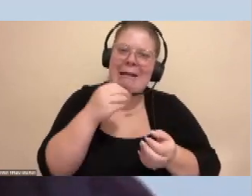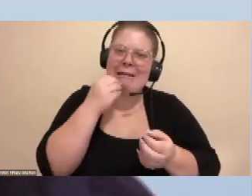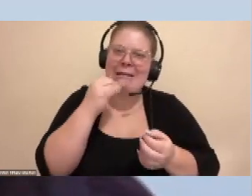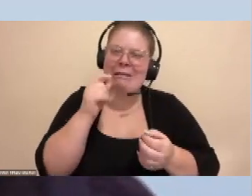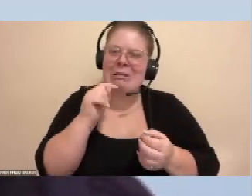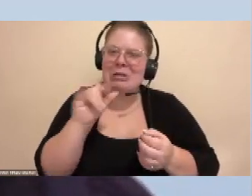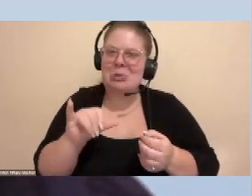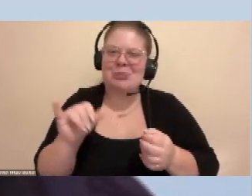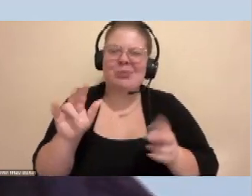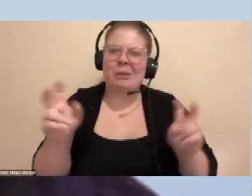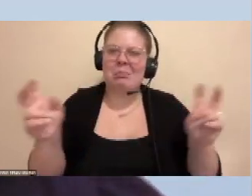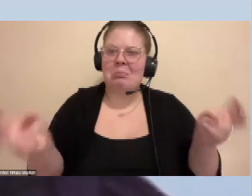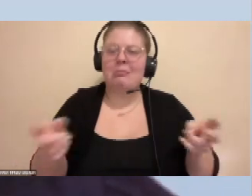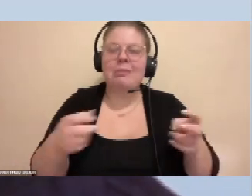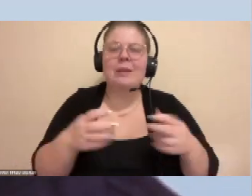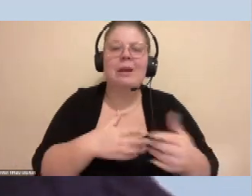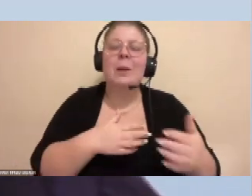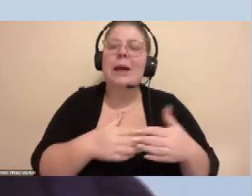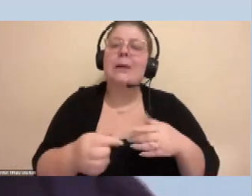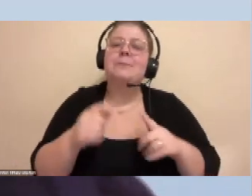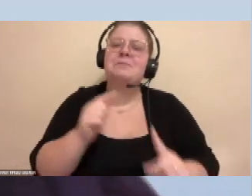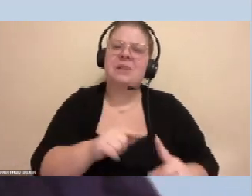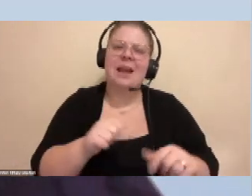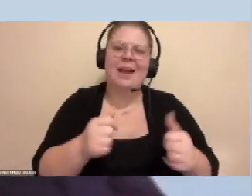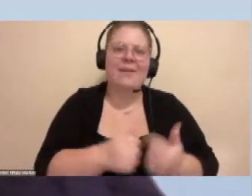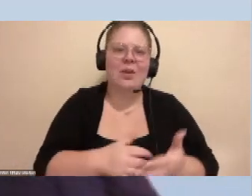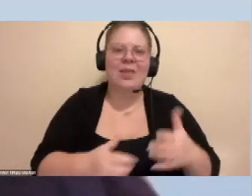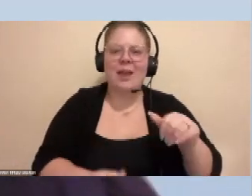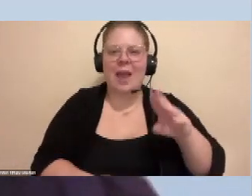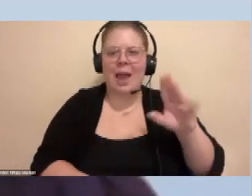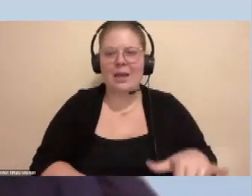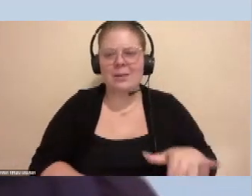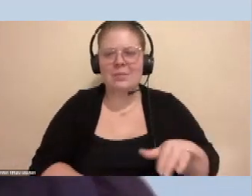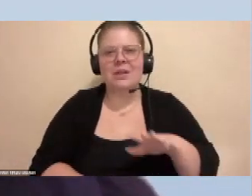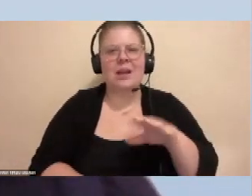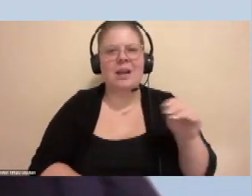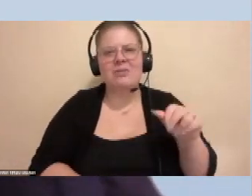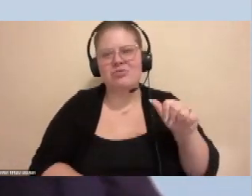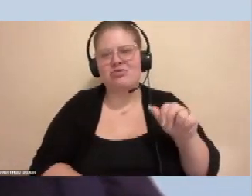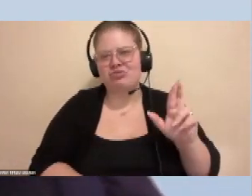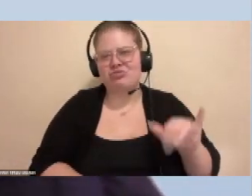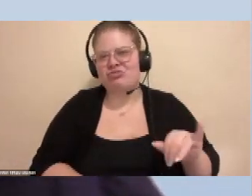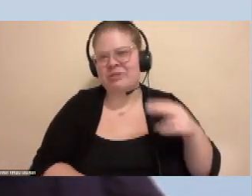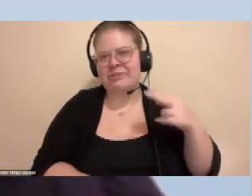and Ari has said is true, and what Ari has said